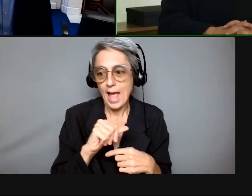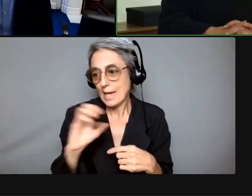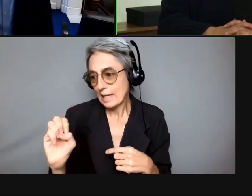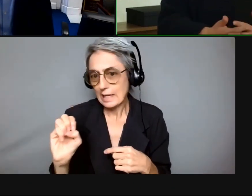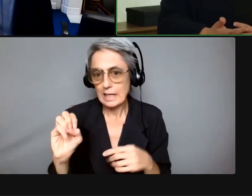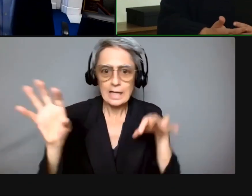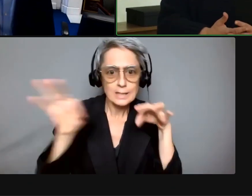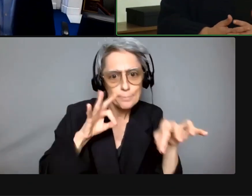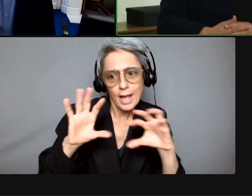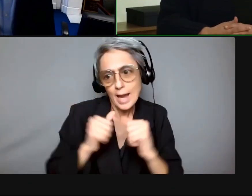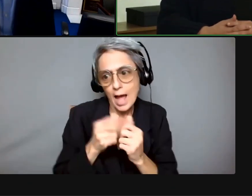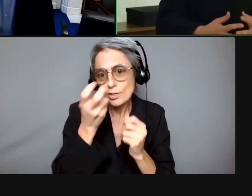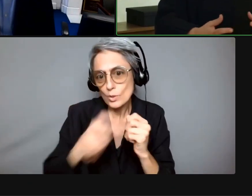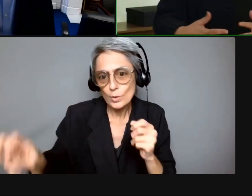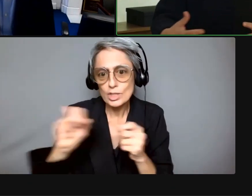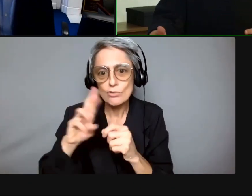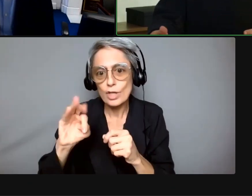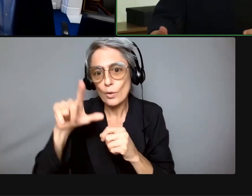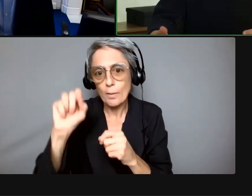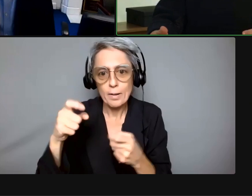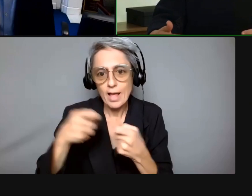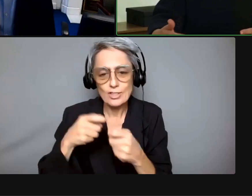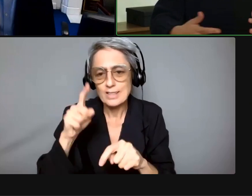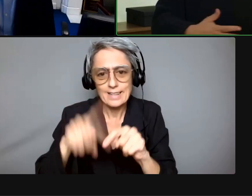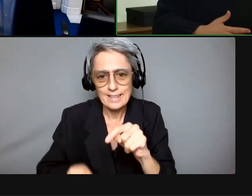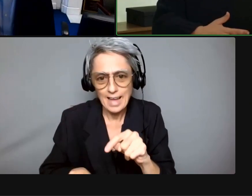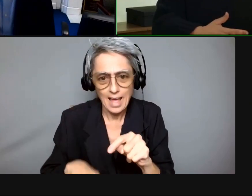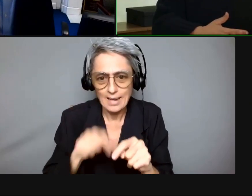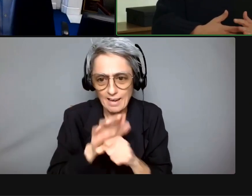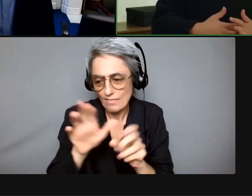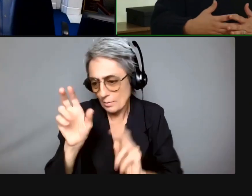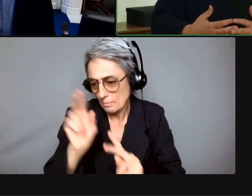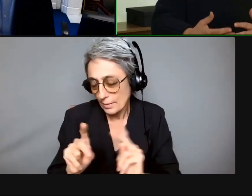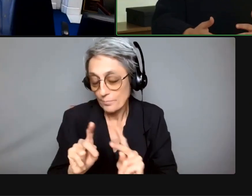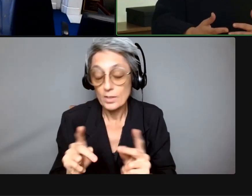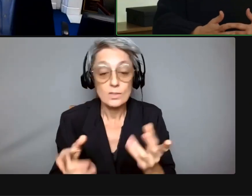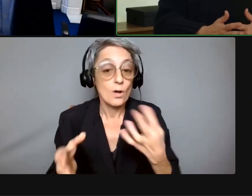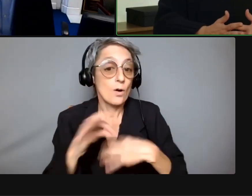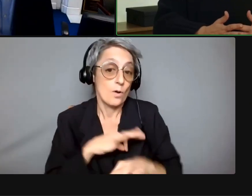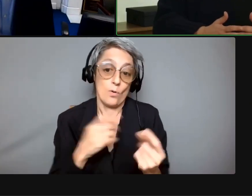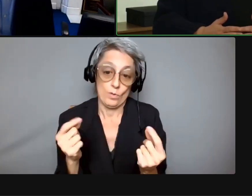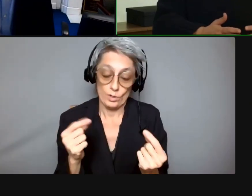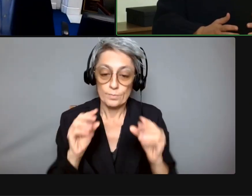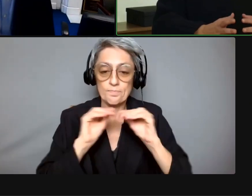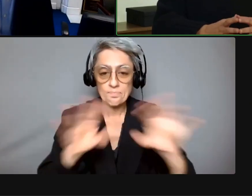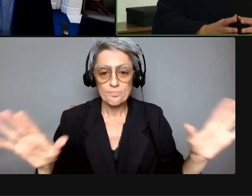So the other thing we've done is we've put information online and in person with our procurement agents